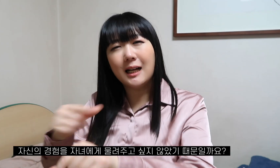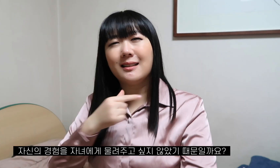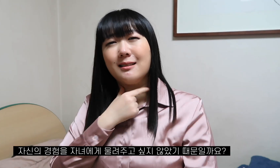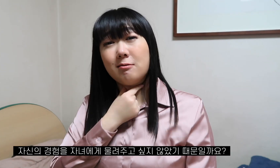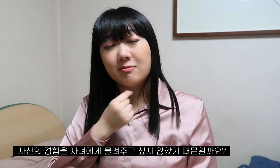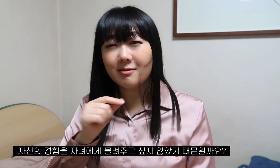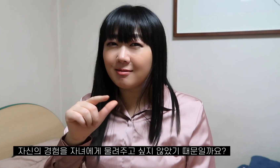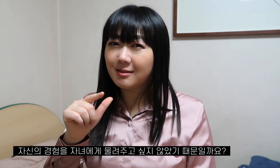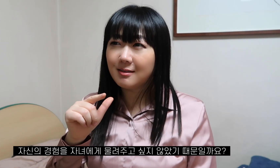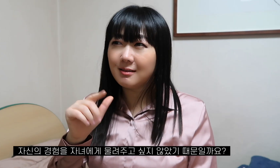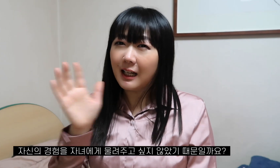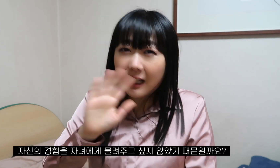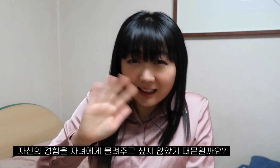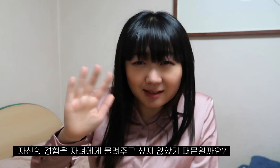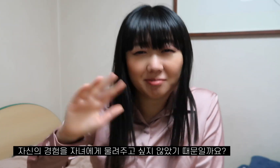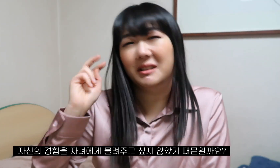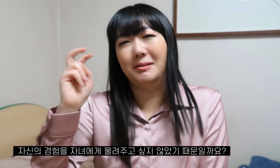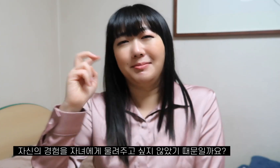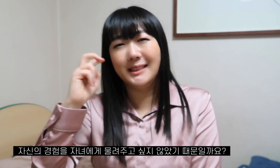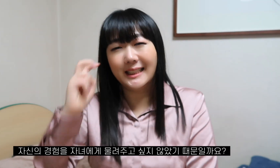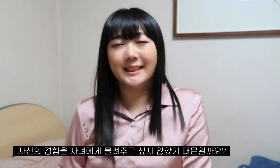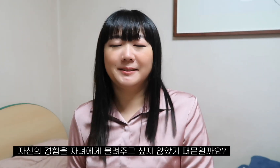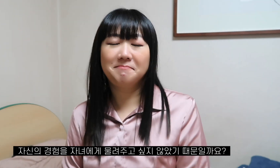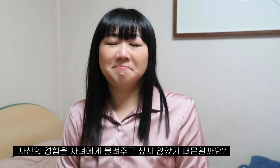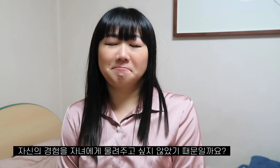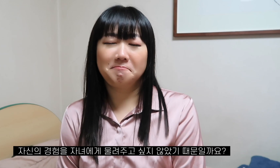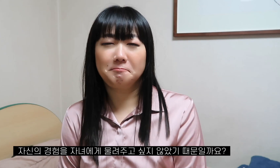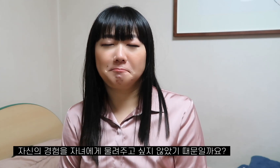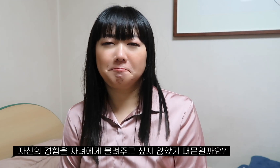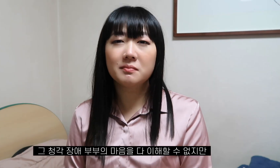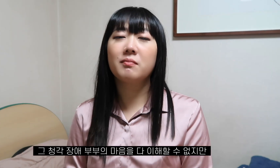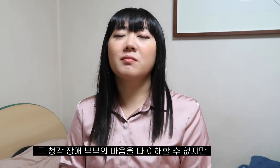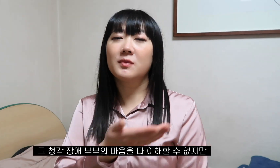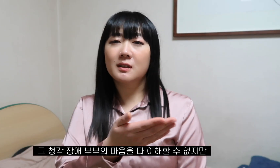Was it because he didn't want to pass on his experience to his children?